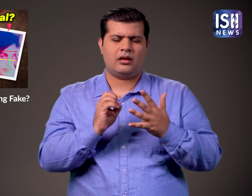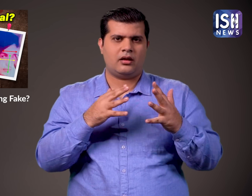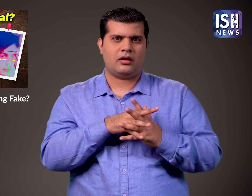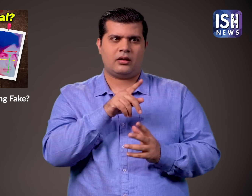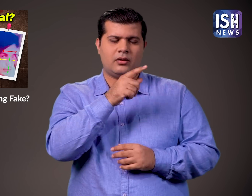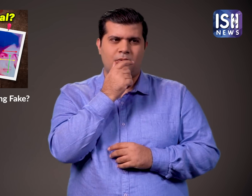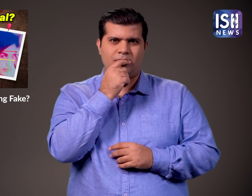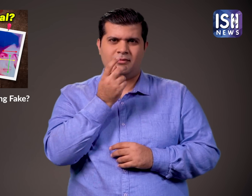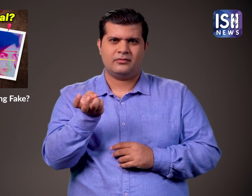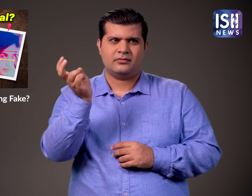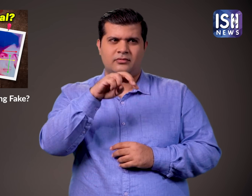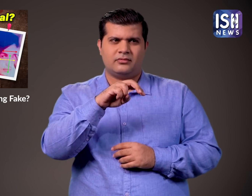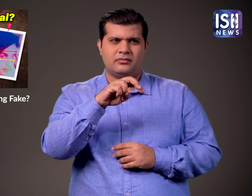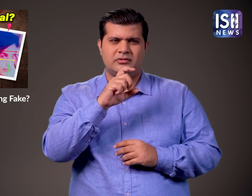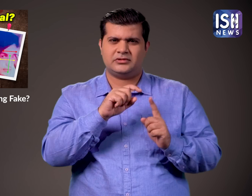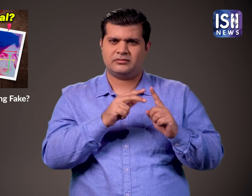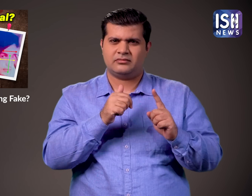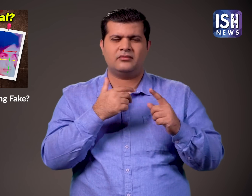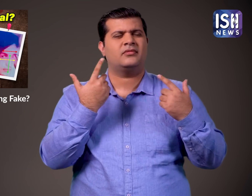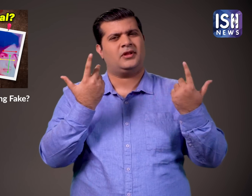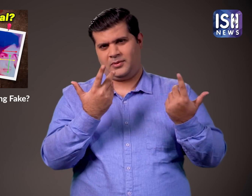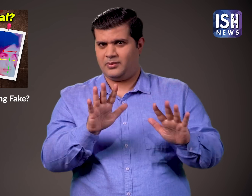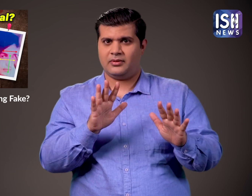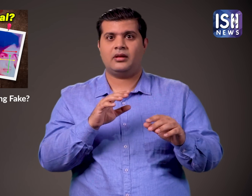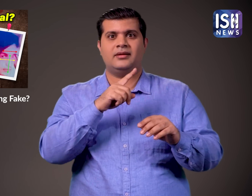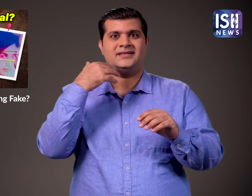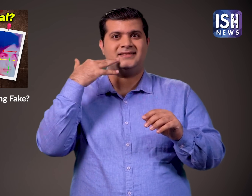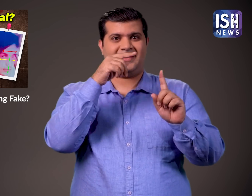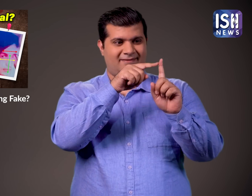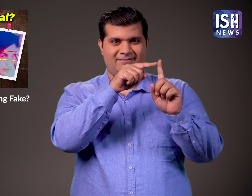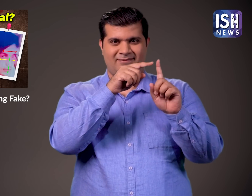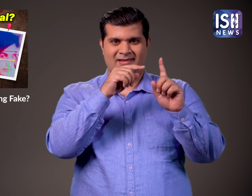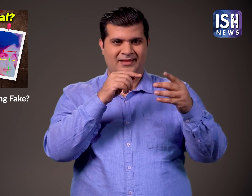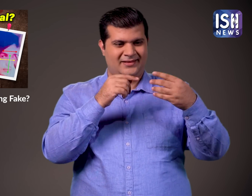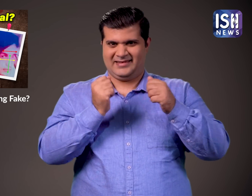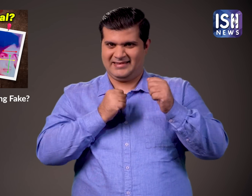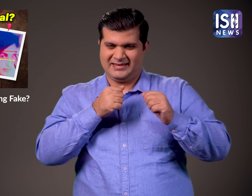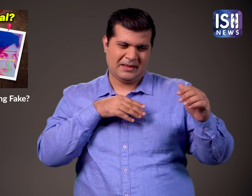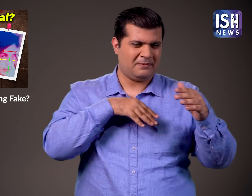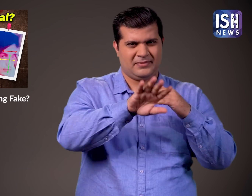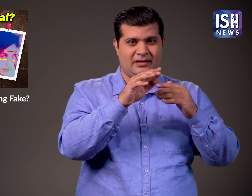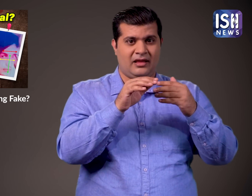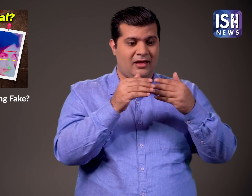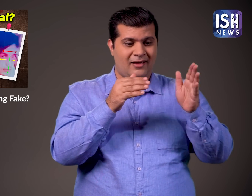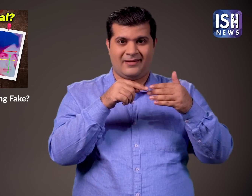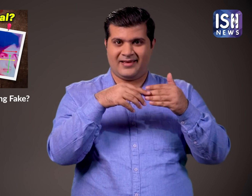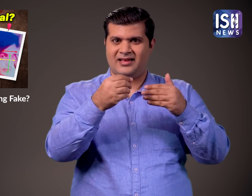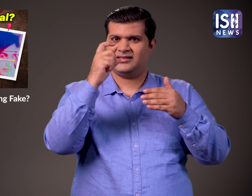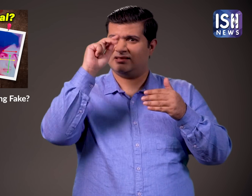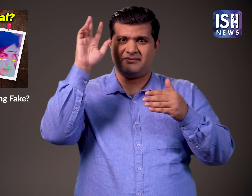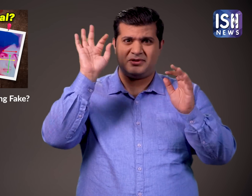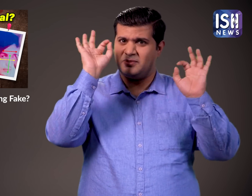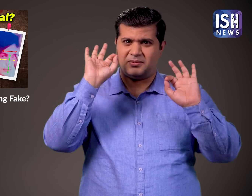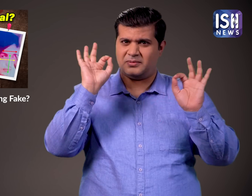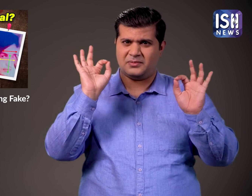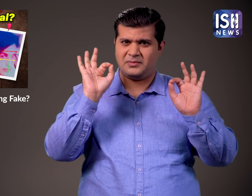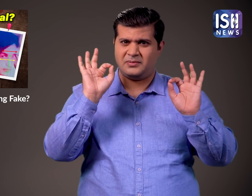Then HOW did he climb the building? Were there no CCTVs in the building? Fine, but was there no CCTV at Saif's door?